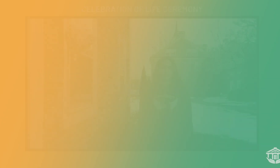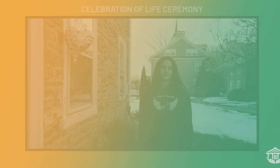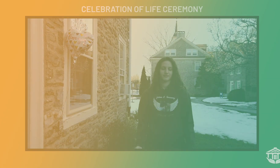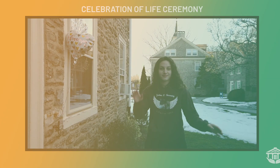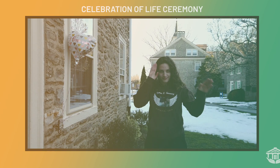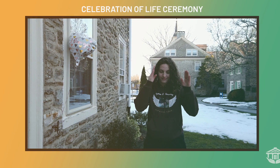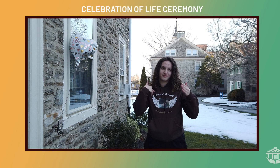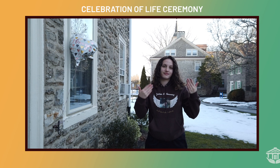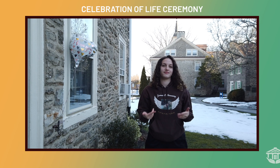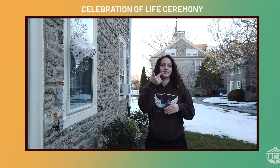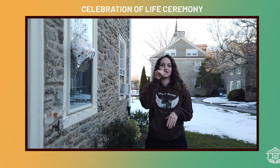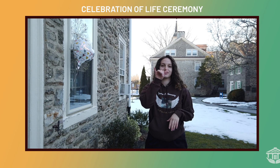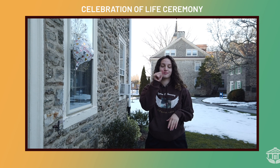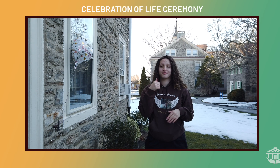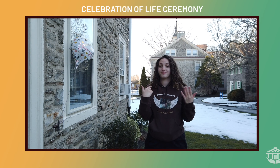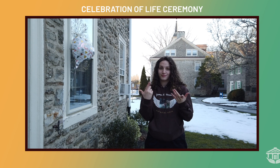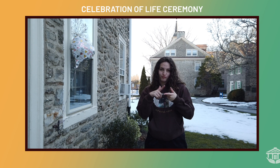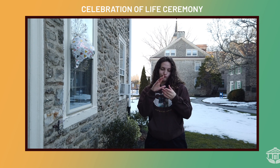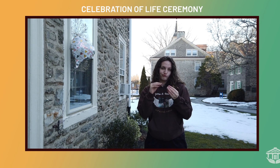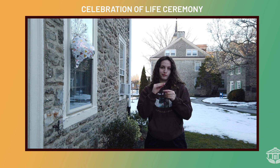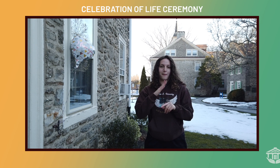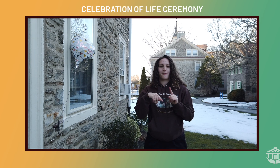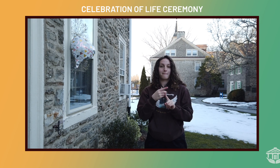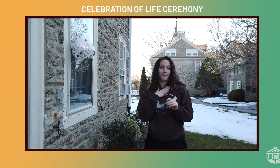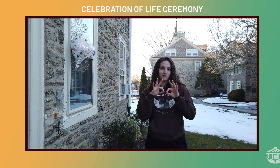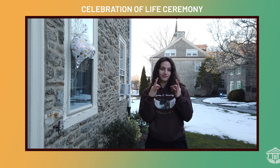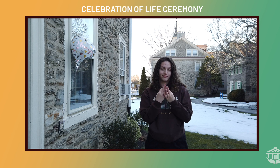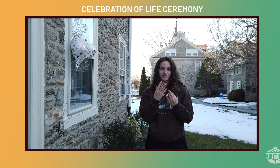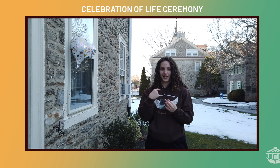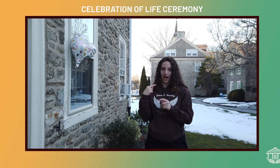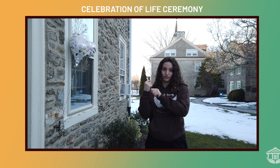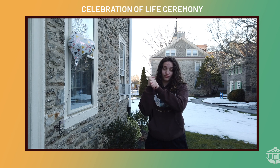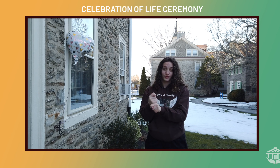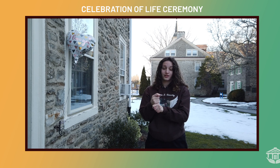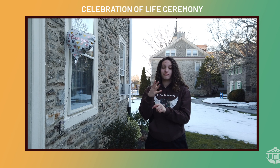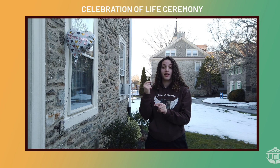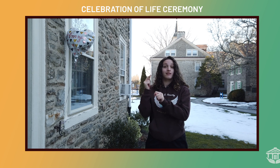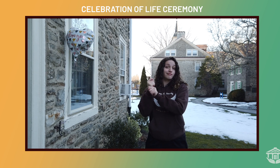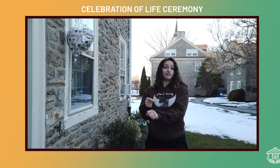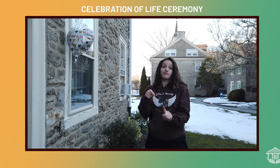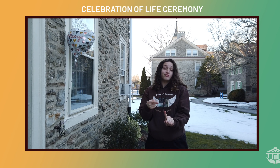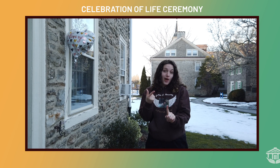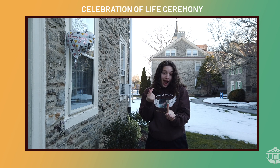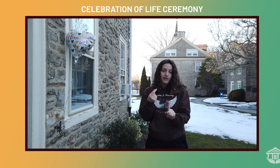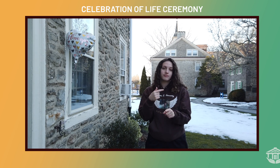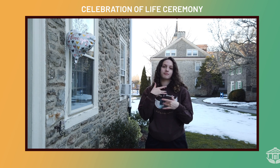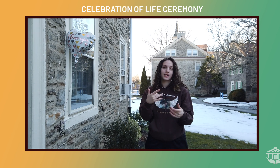“Hi, I’m Gia, and I’ll tell you a bit about one of my family traditions. In my family,